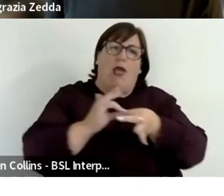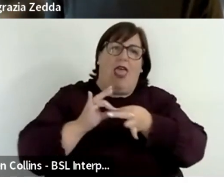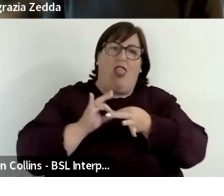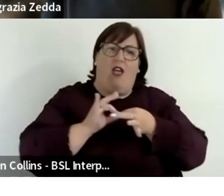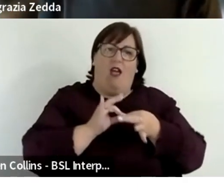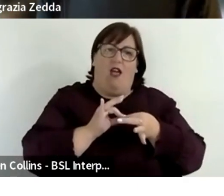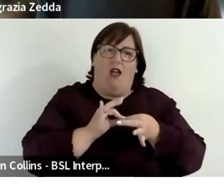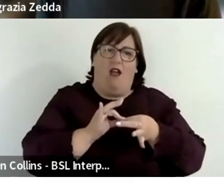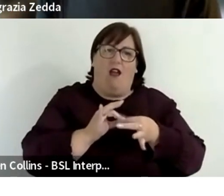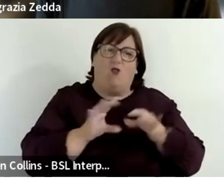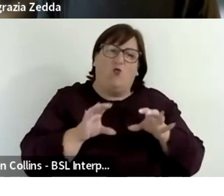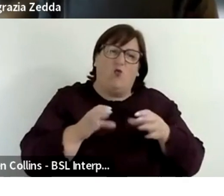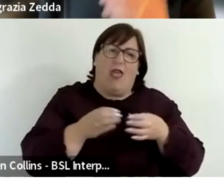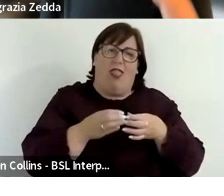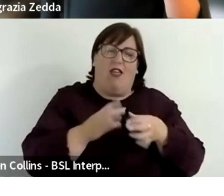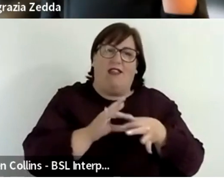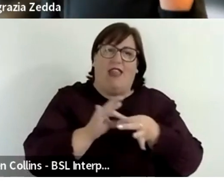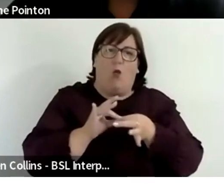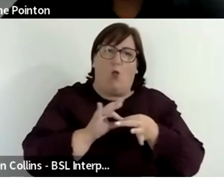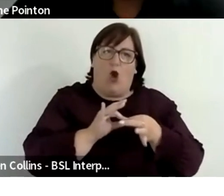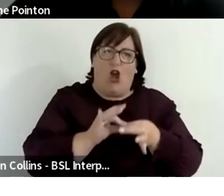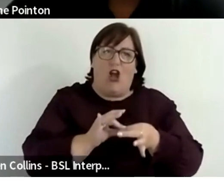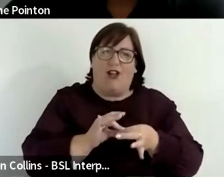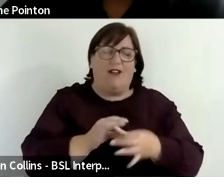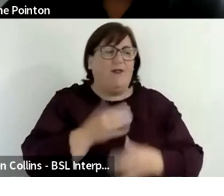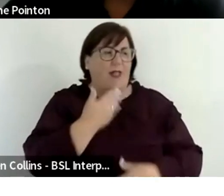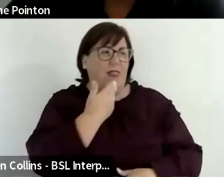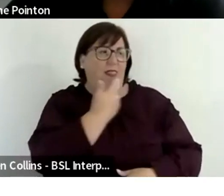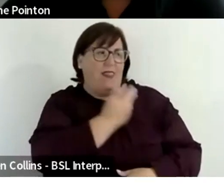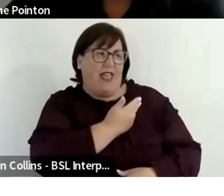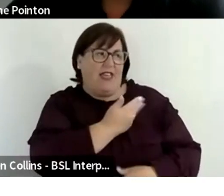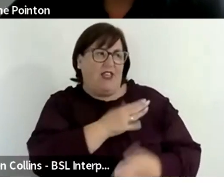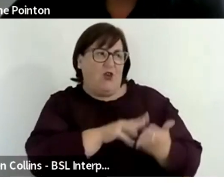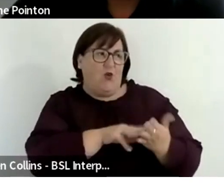Over to you. Thanks Maria. And beautifully put as well.